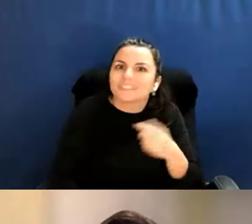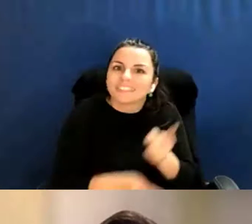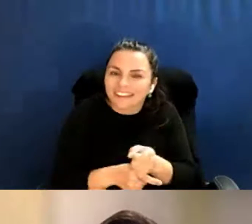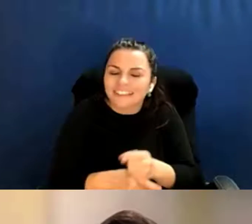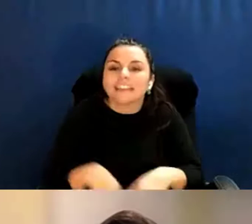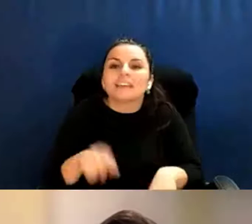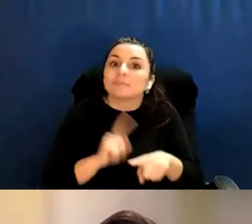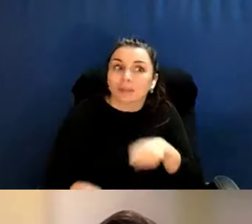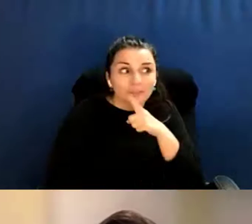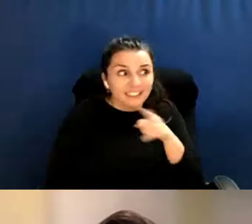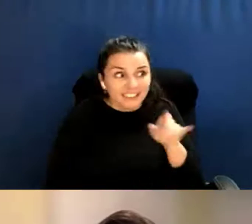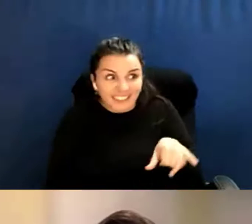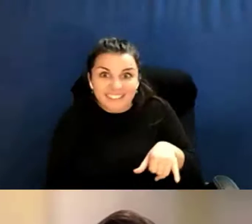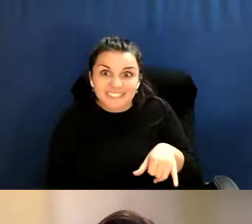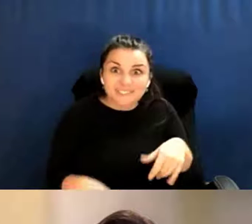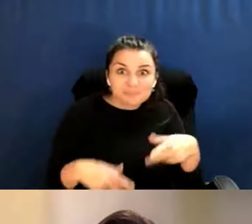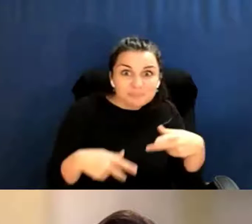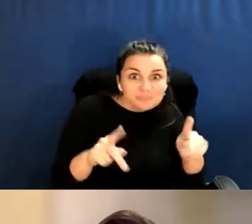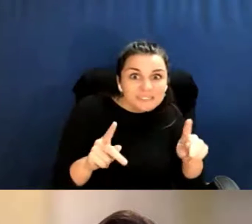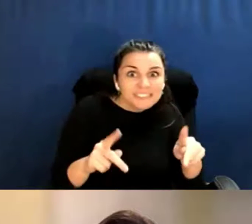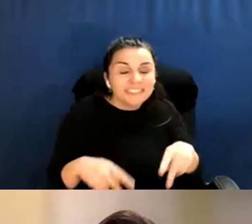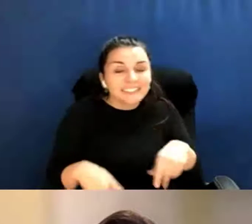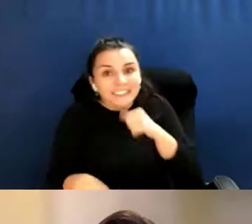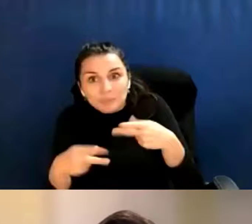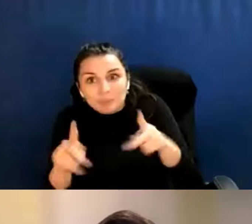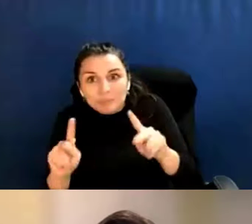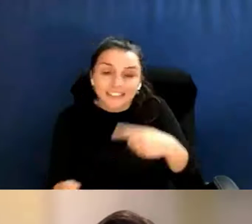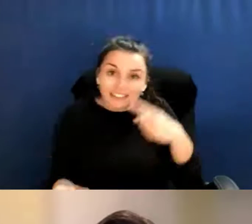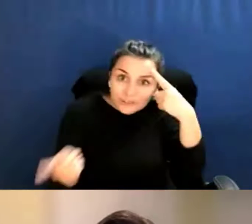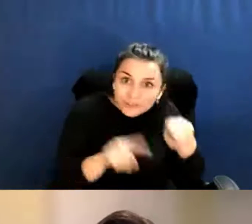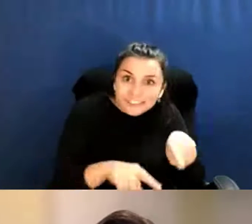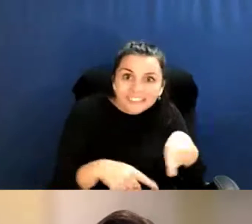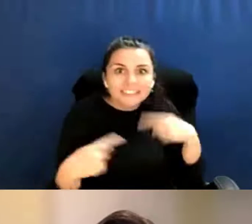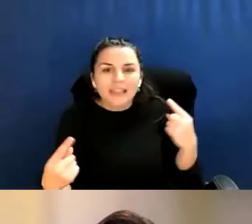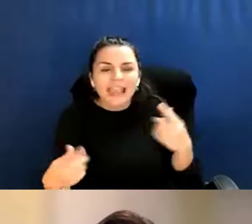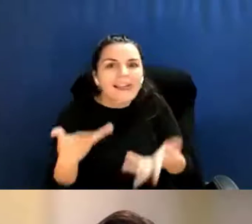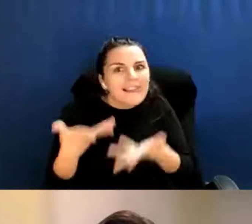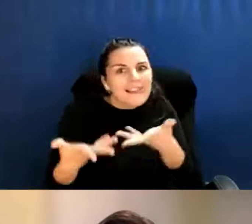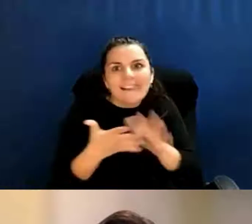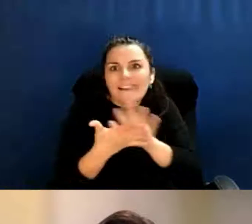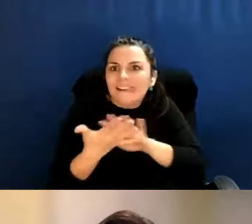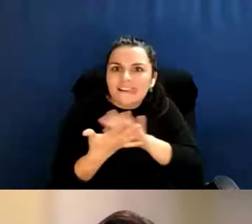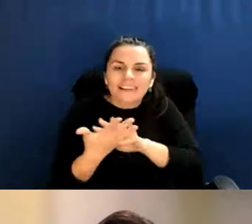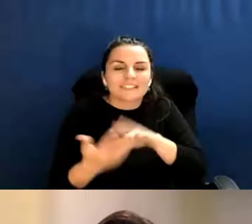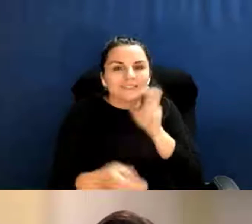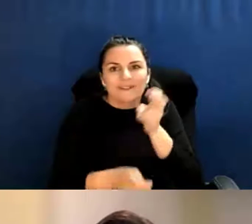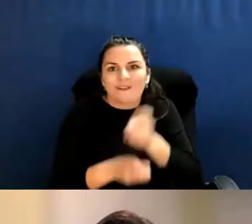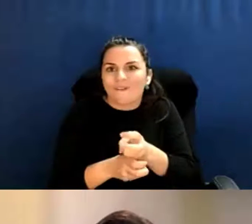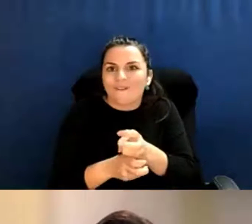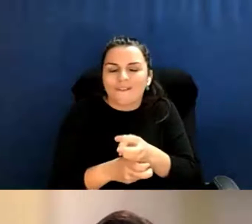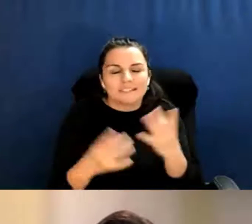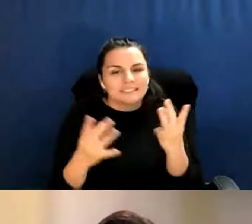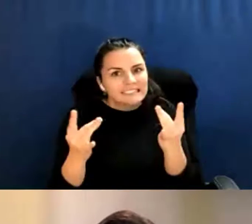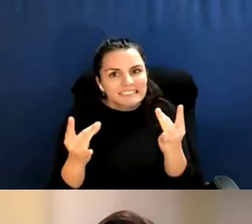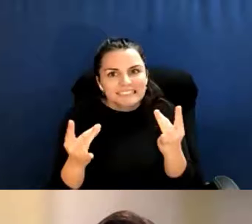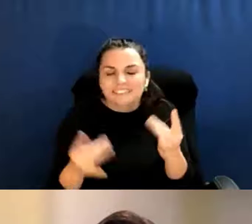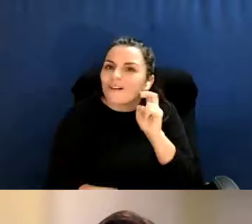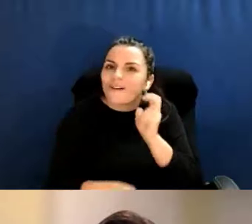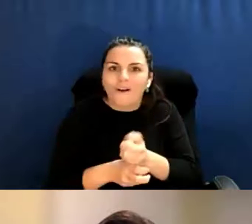is this an assent or is it non-assent? I think those are really difficult, and I don't know that we can actually give an across the board answer.